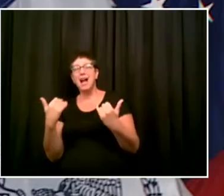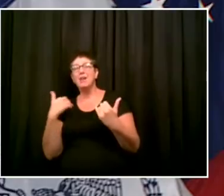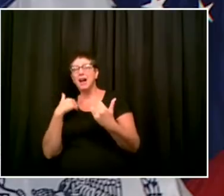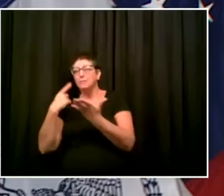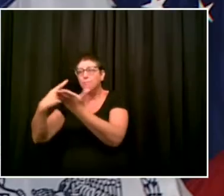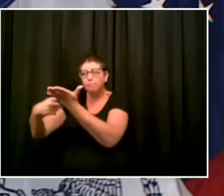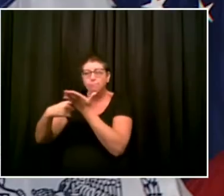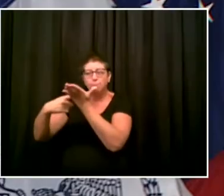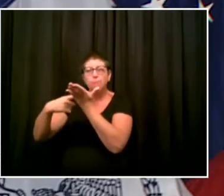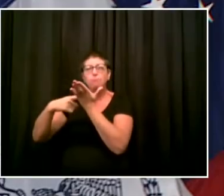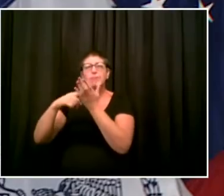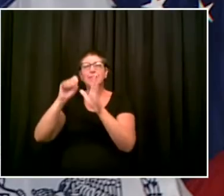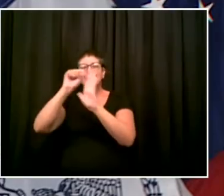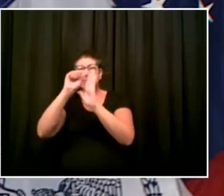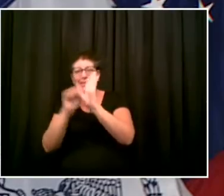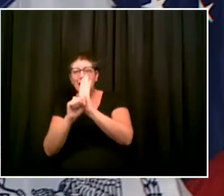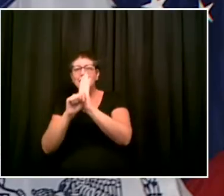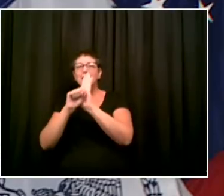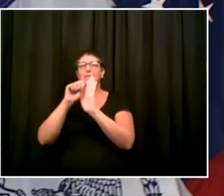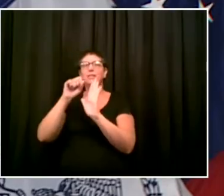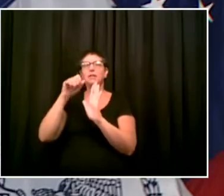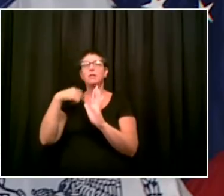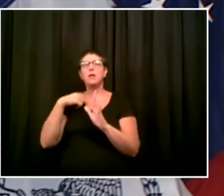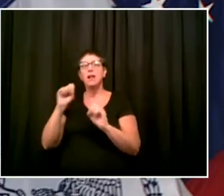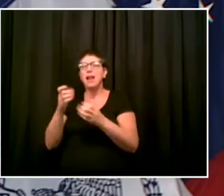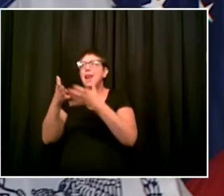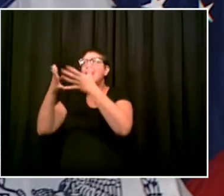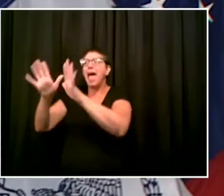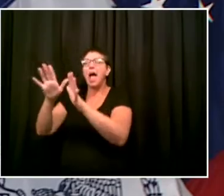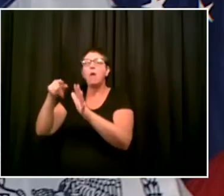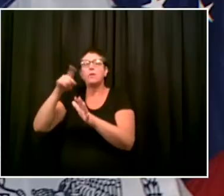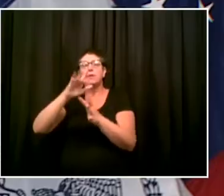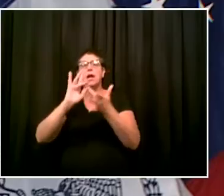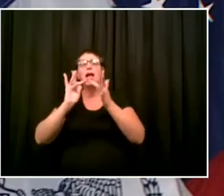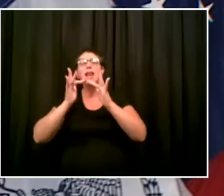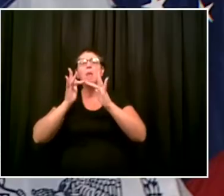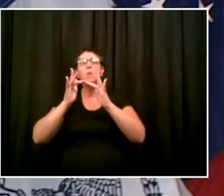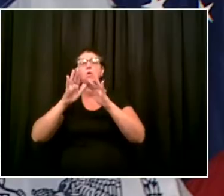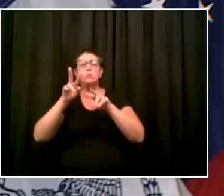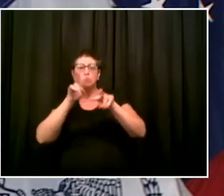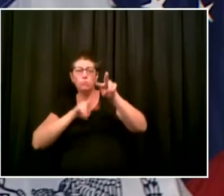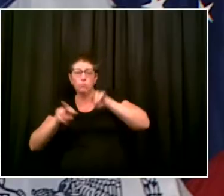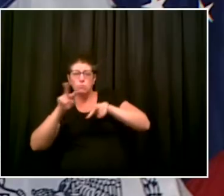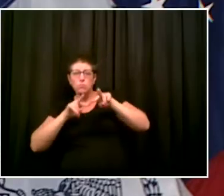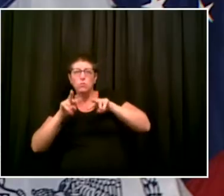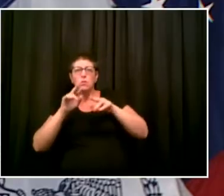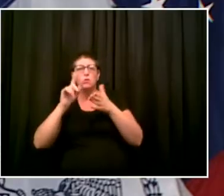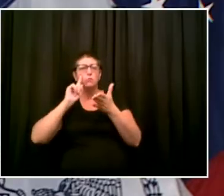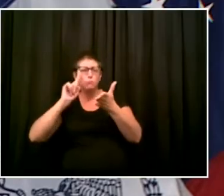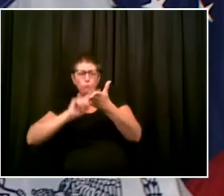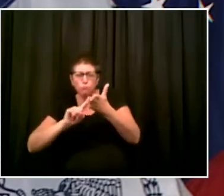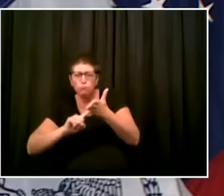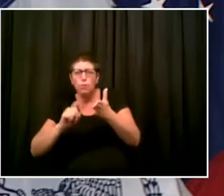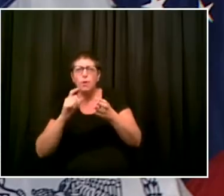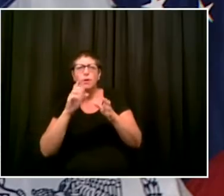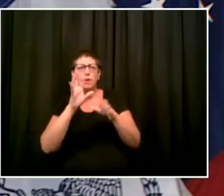VIRTLUA TIMING WAS SO TOUGH THE